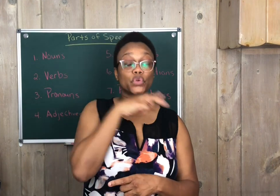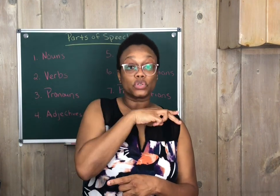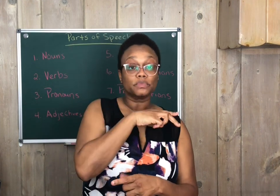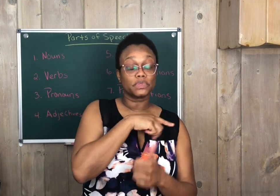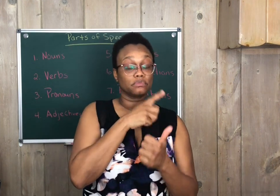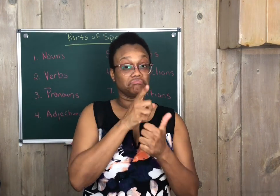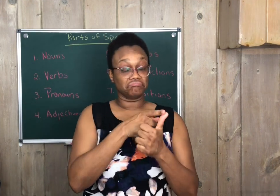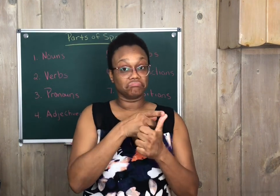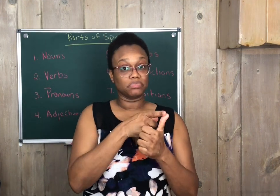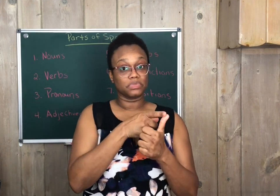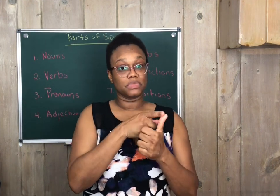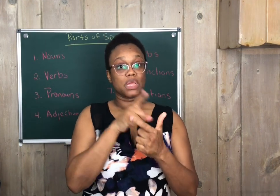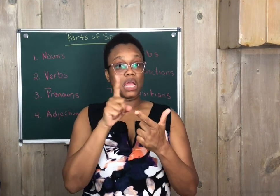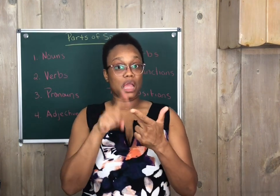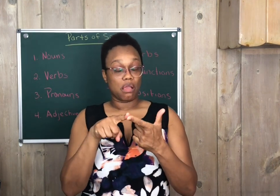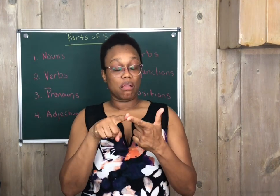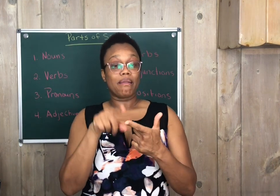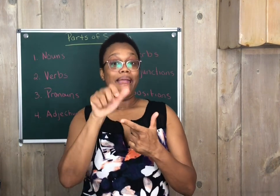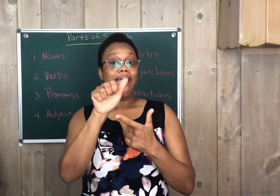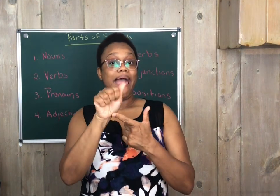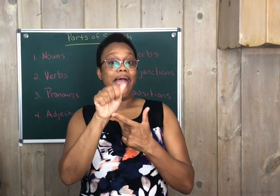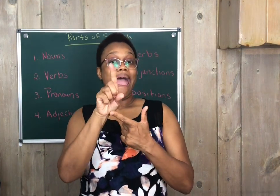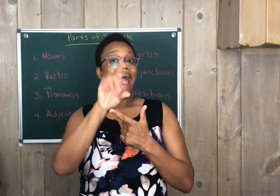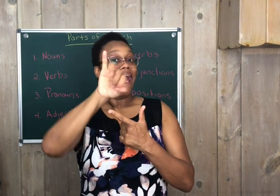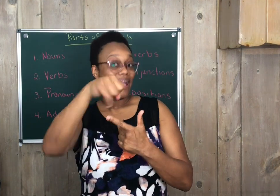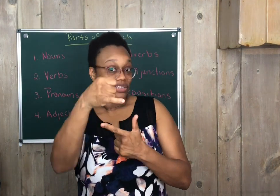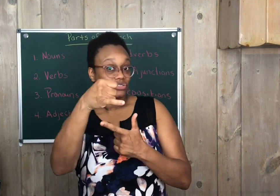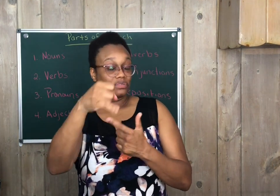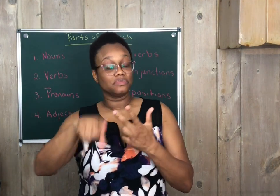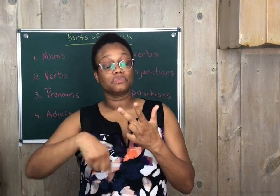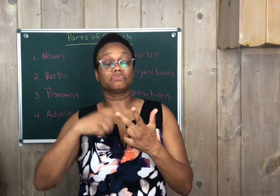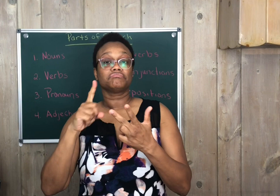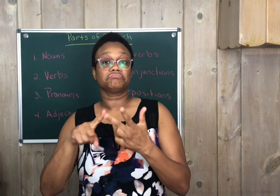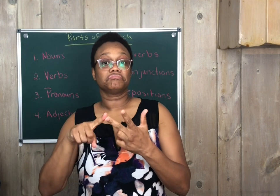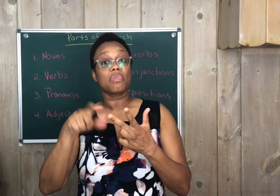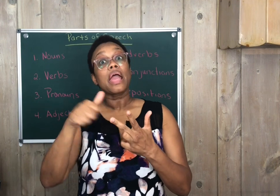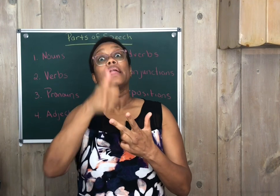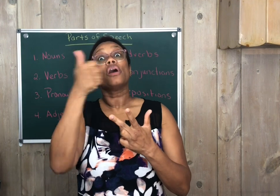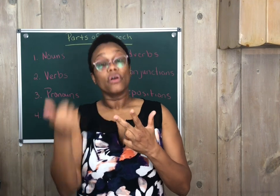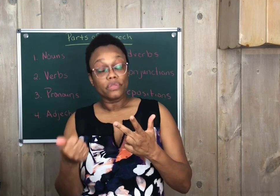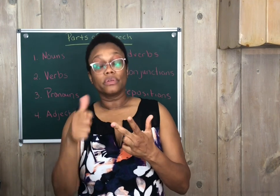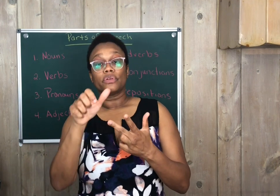Adverbs describe verbs adjectives and other adverbs